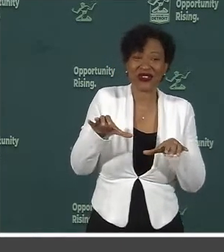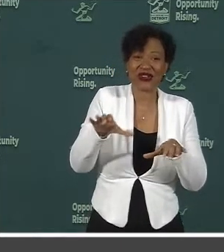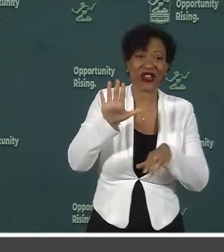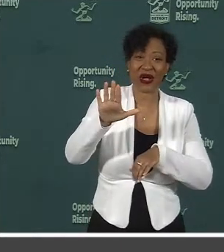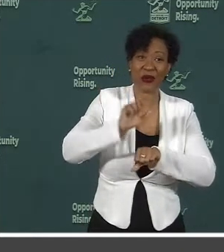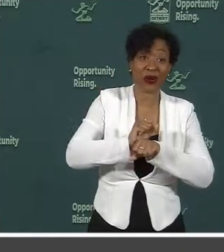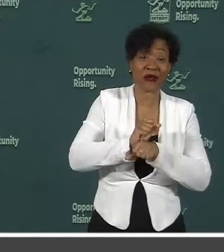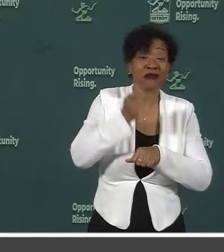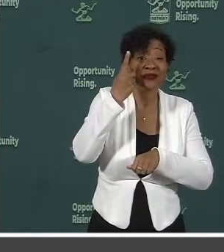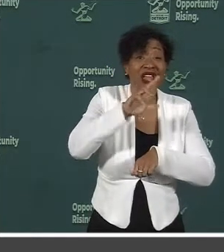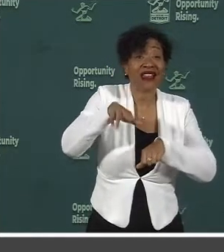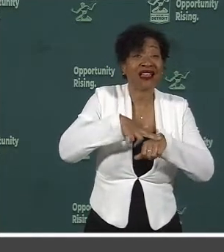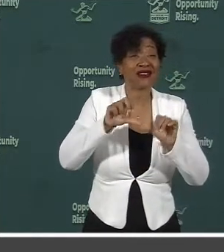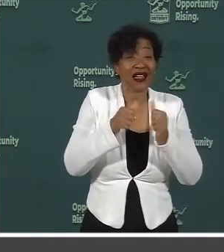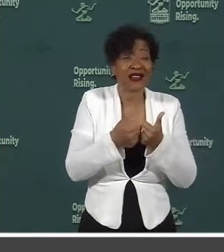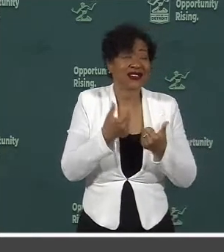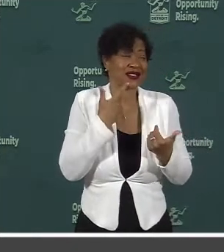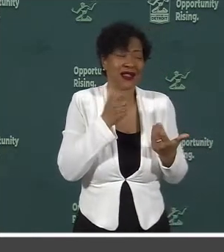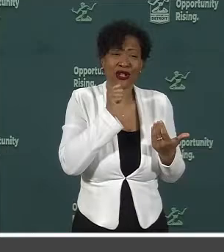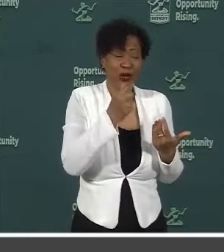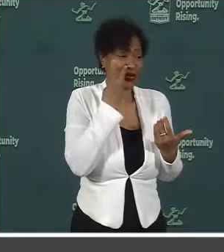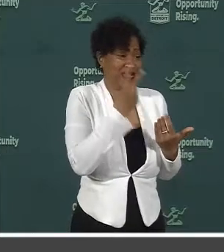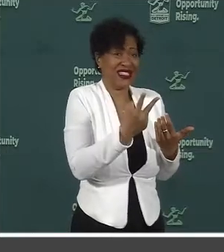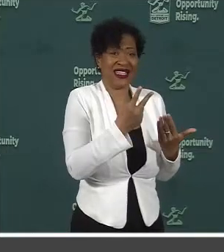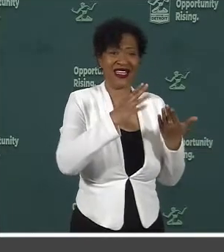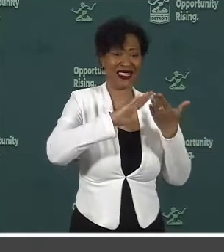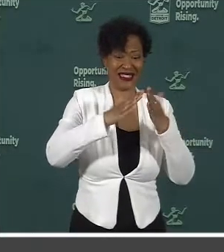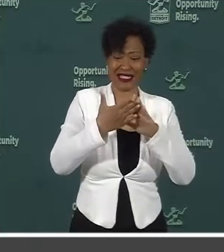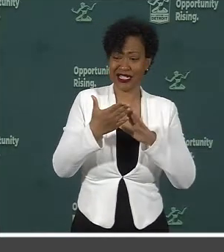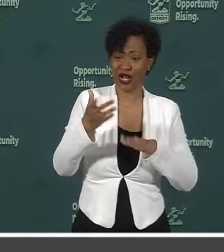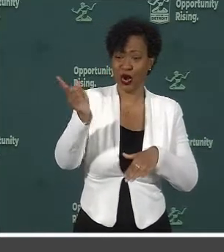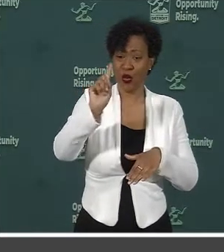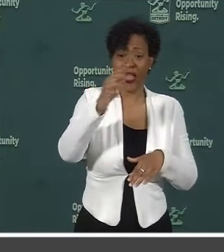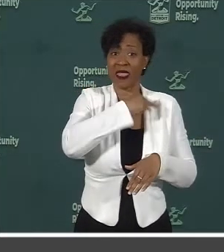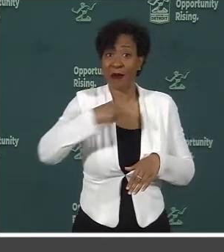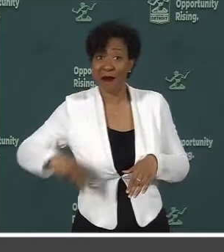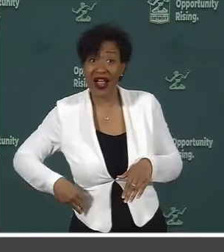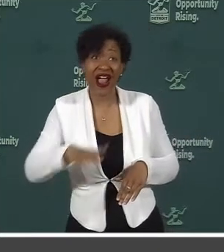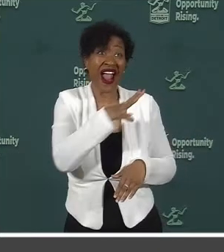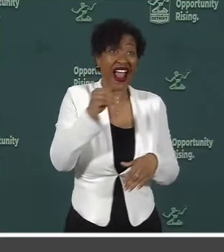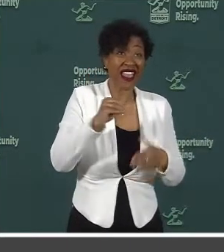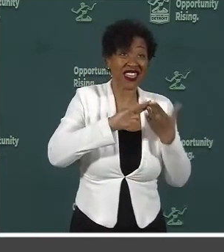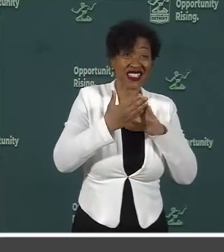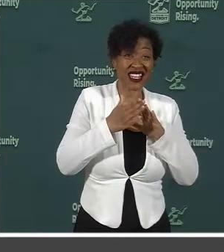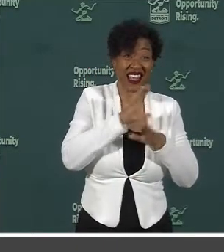AGENCIES ARE SAYING IS THEY DON'T SEE CITIES WHERE THE MAYOR AND THE COUNCIL ARE BOTH COMMITTED TO FINANCIAL